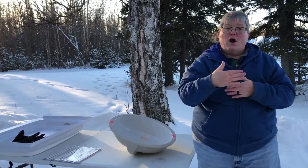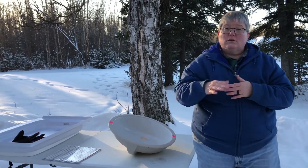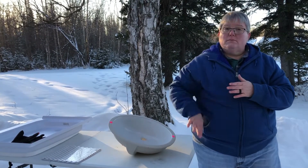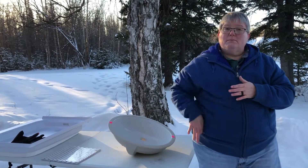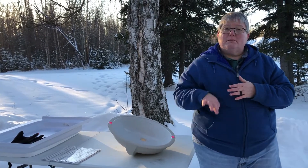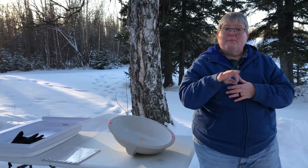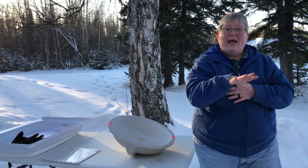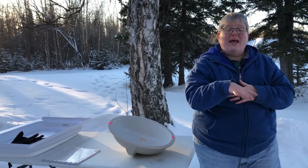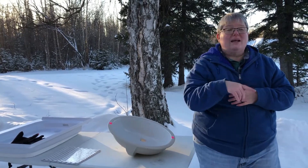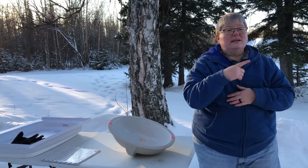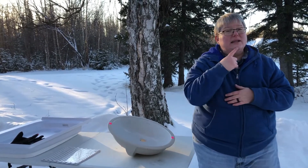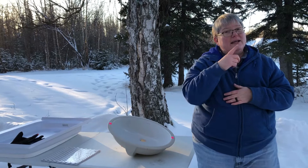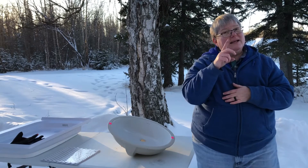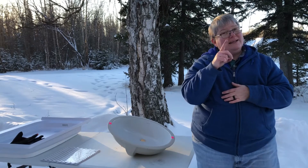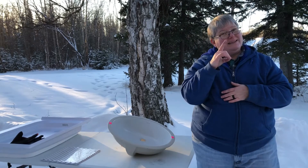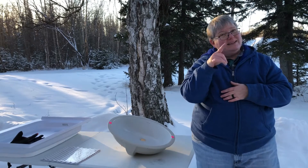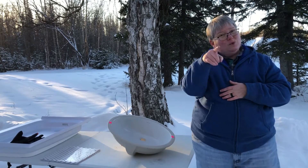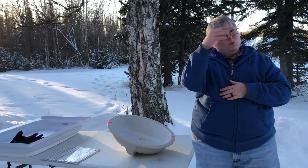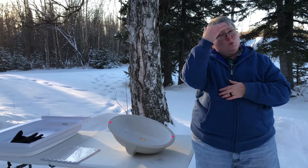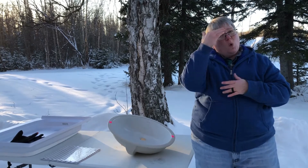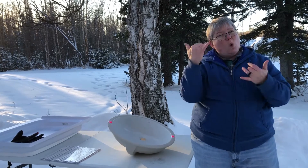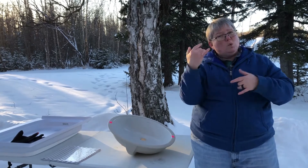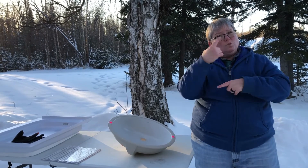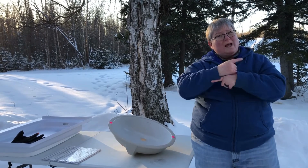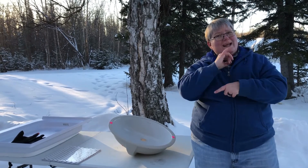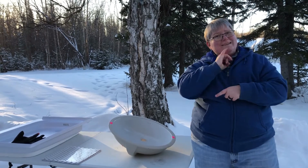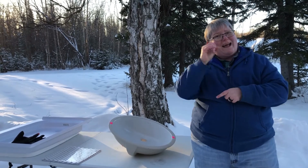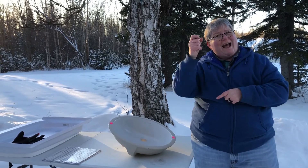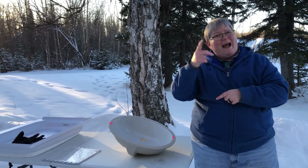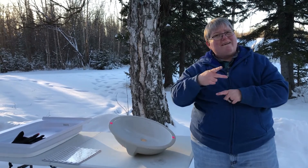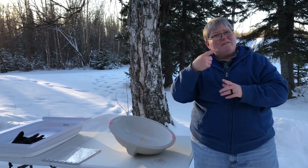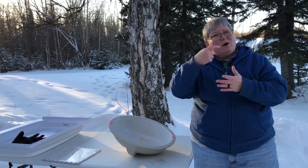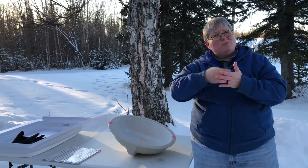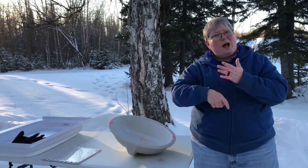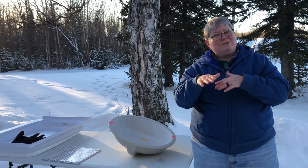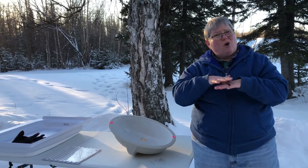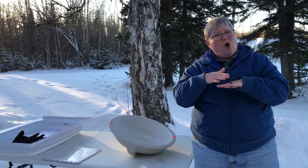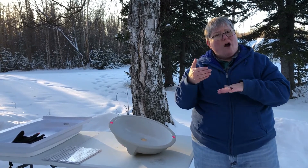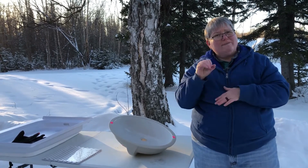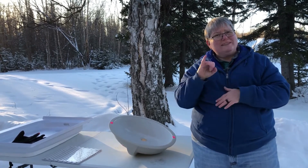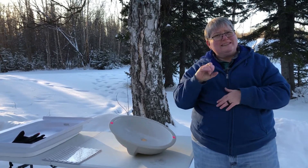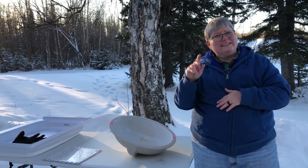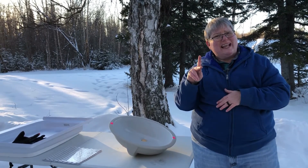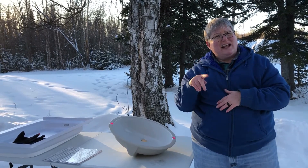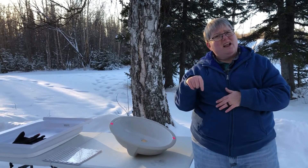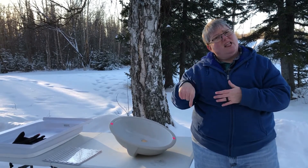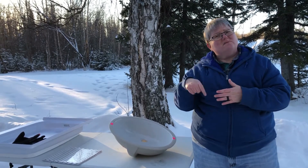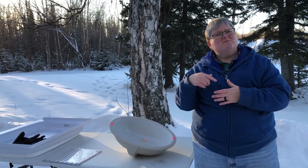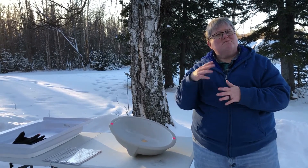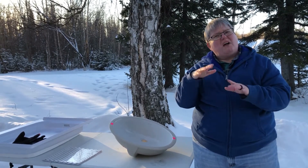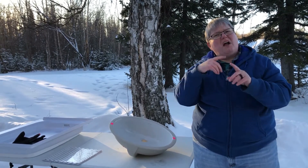walking to the front to pay, the lady said, "Did you know today is half price off sinks?